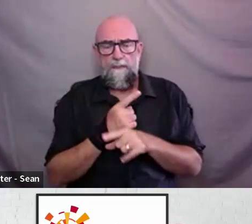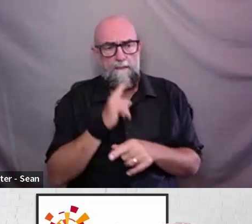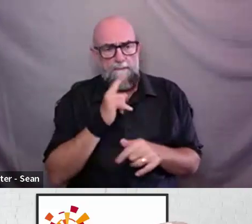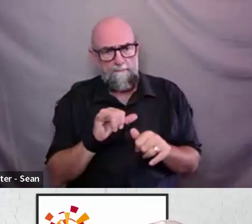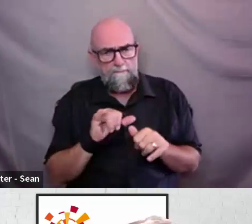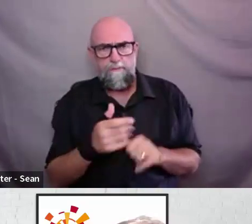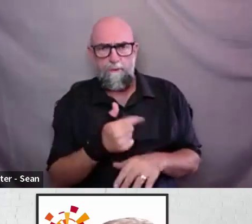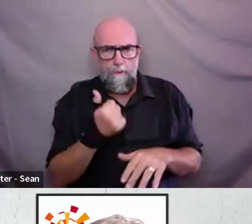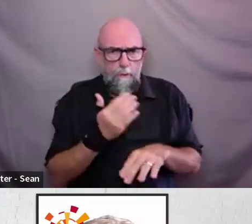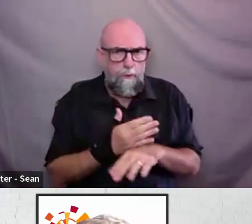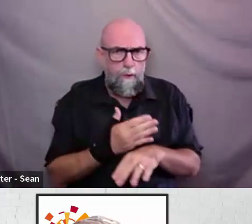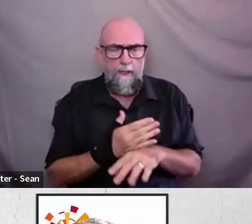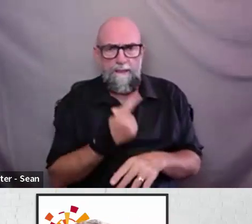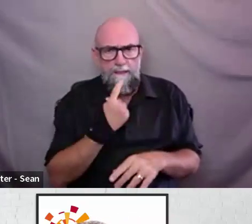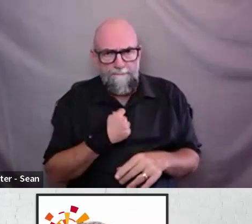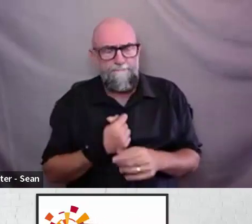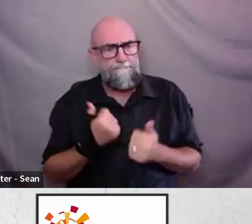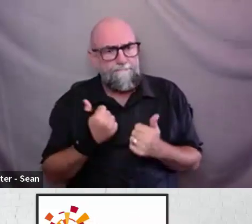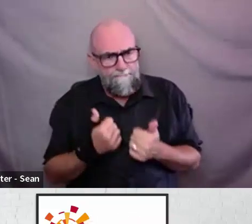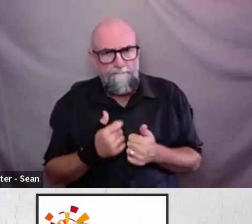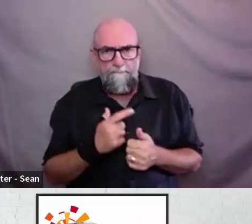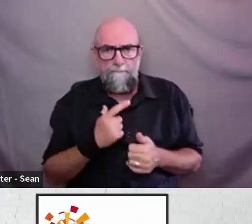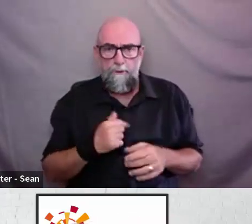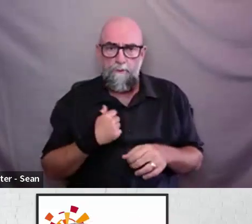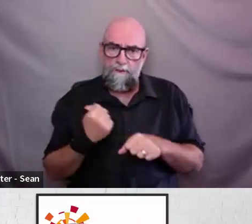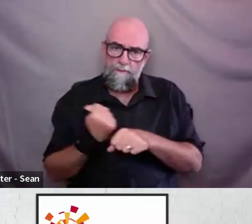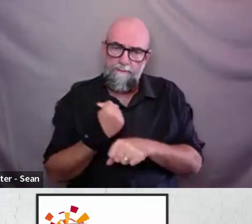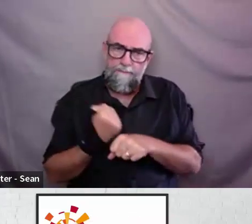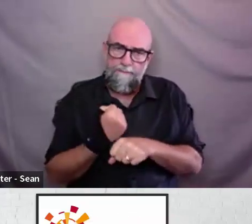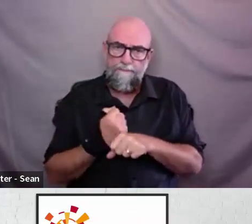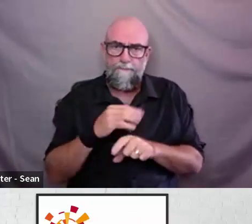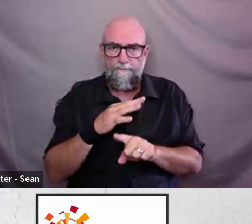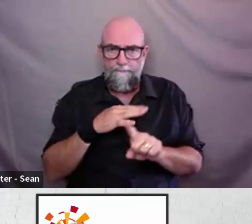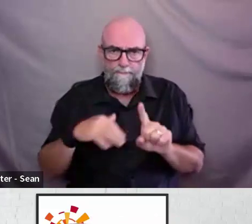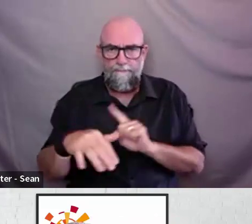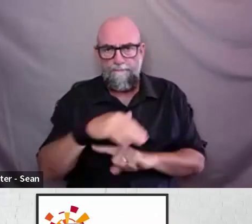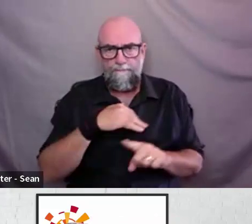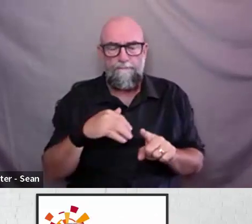deal with the guys outside trying to blockade your conference or you can deal with us?